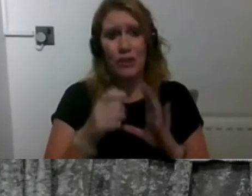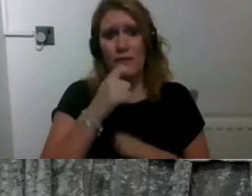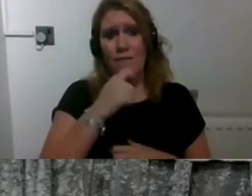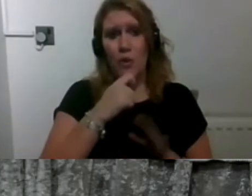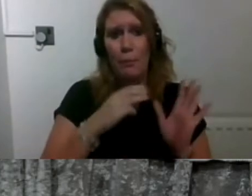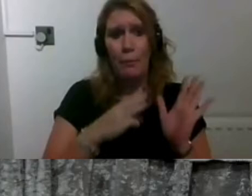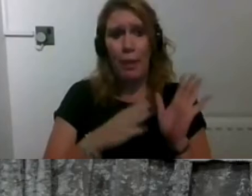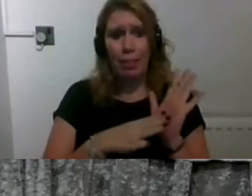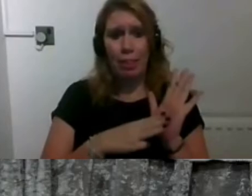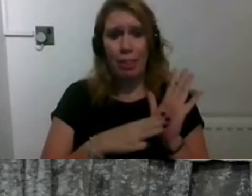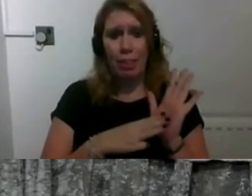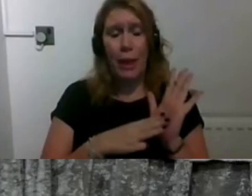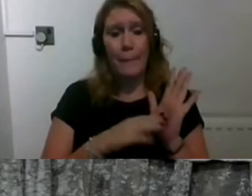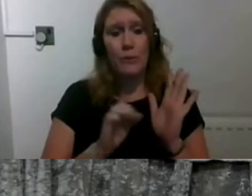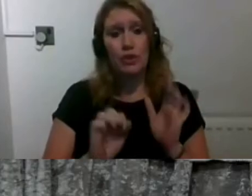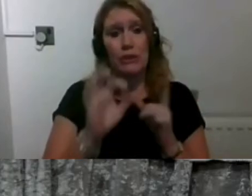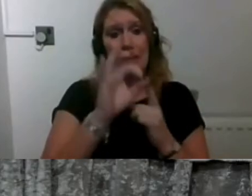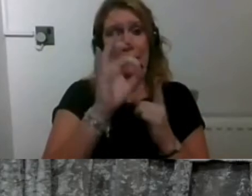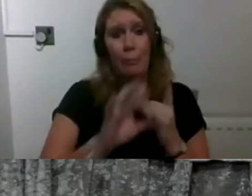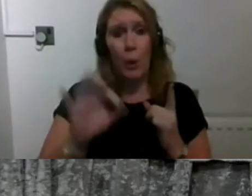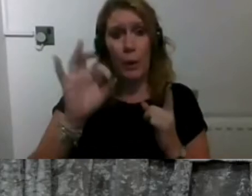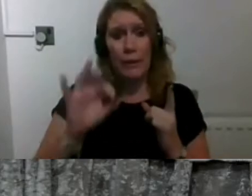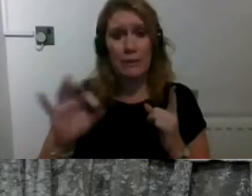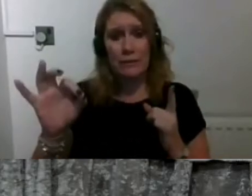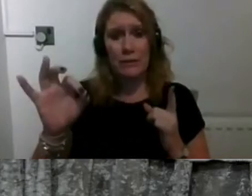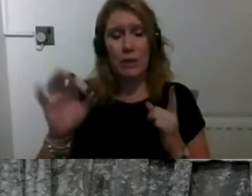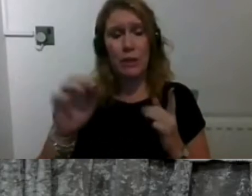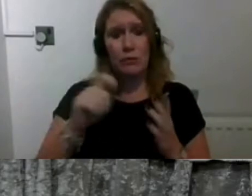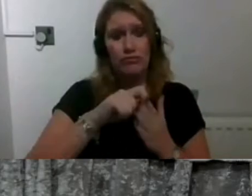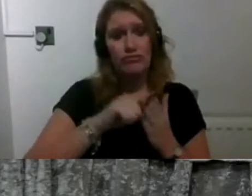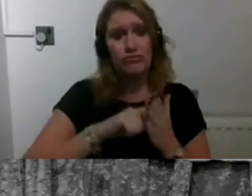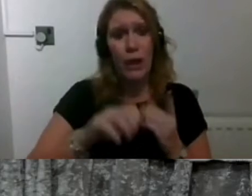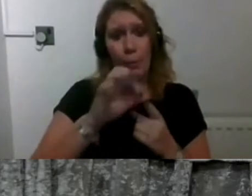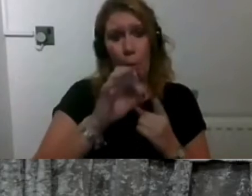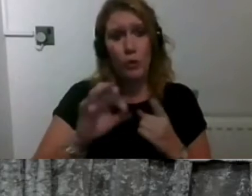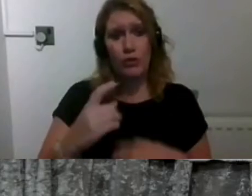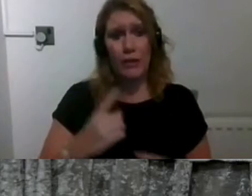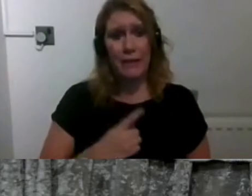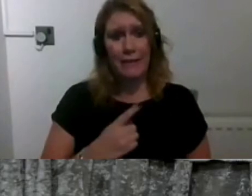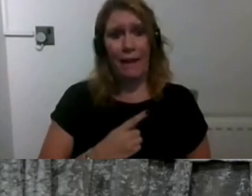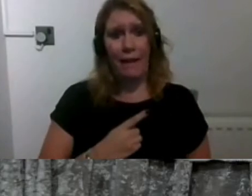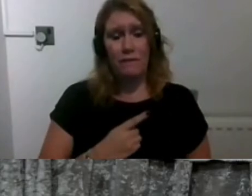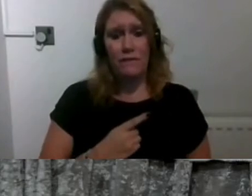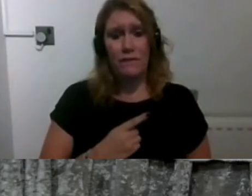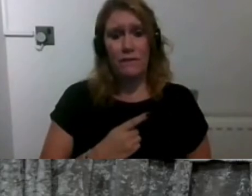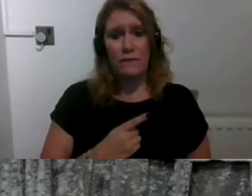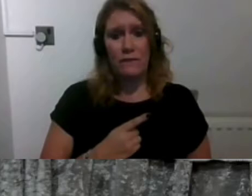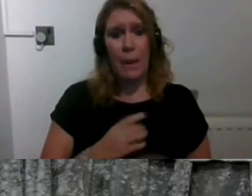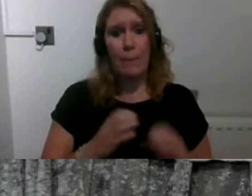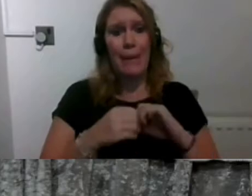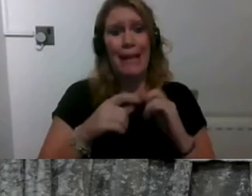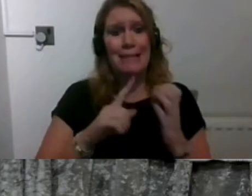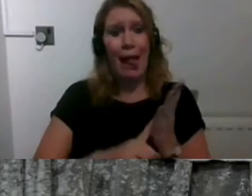Together just for a few months but she's a poet who writes poetry both in her own